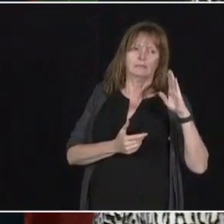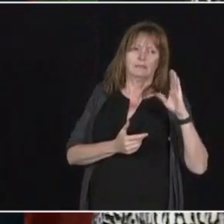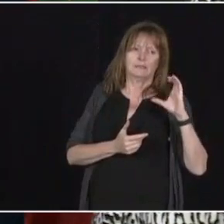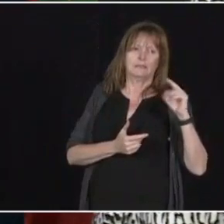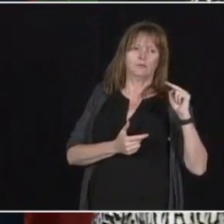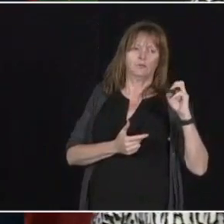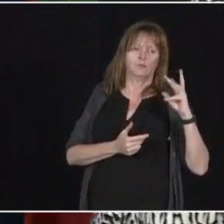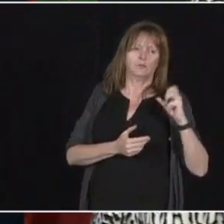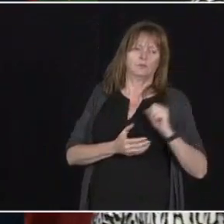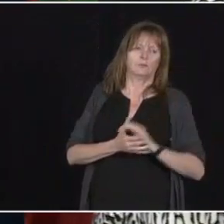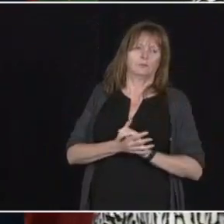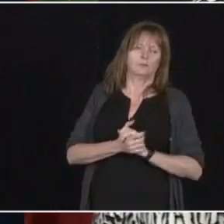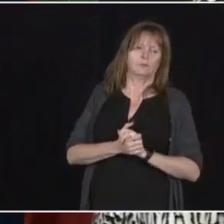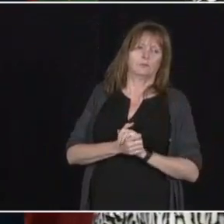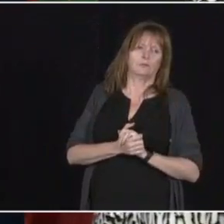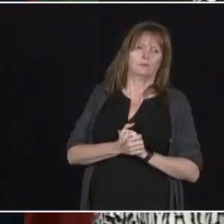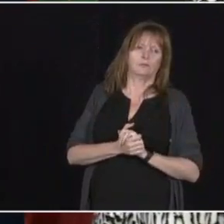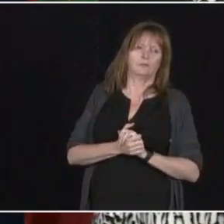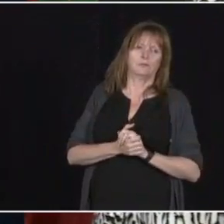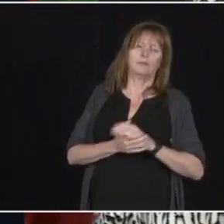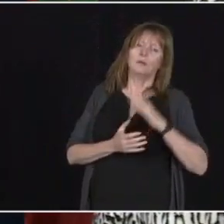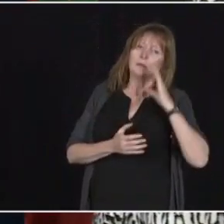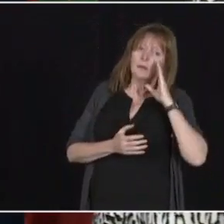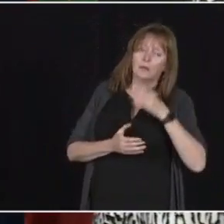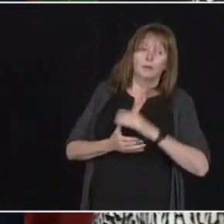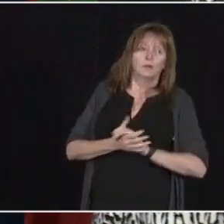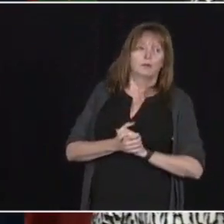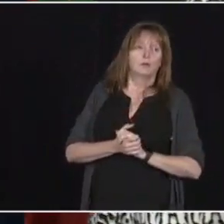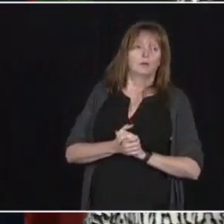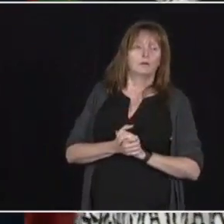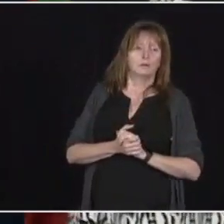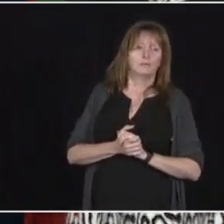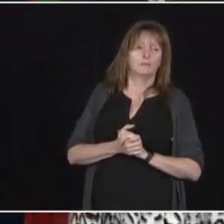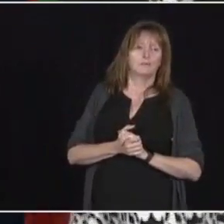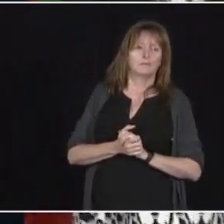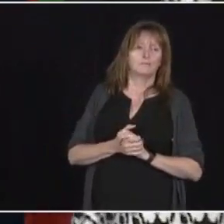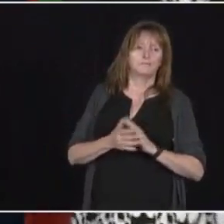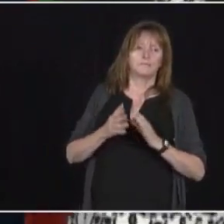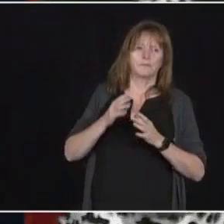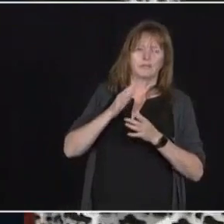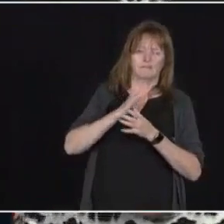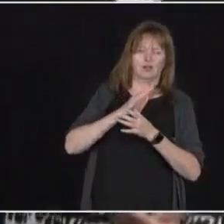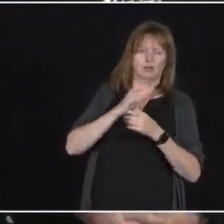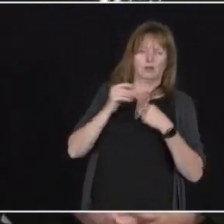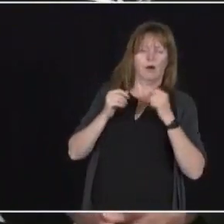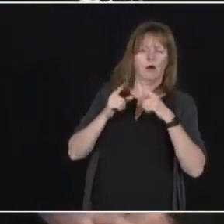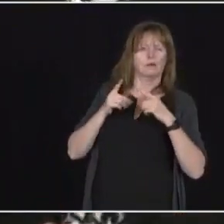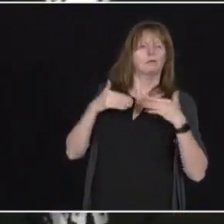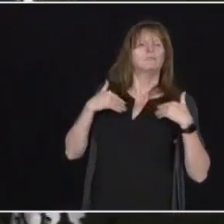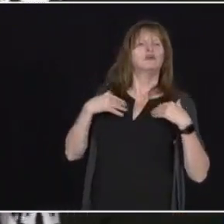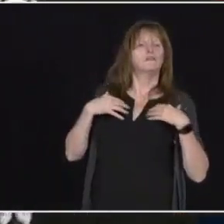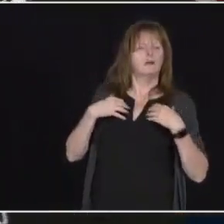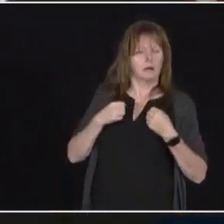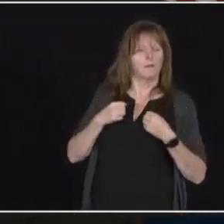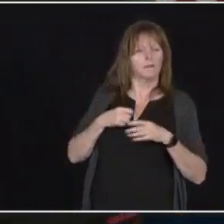Last question. Asked question comes from CBC news. Please go ahead. Hi, to Minister Elliott, Minister, I just